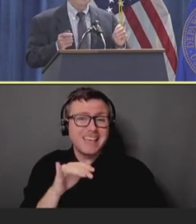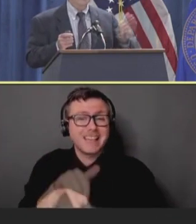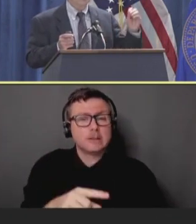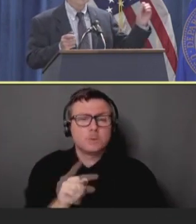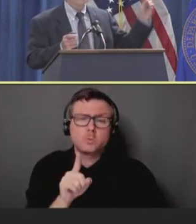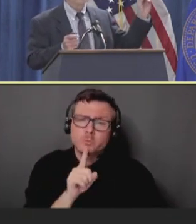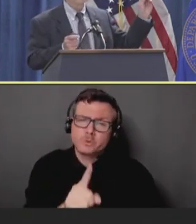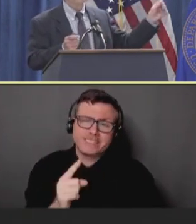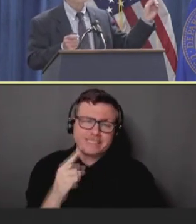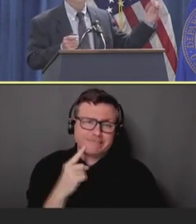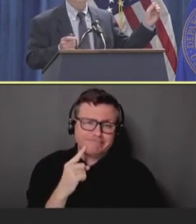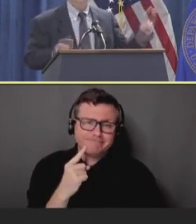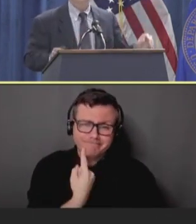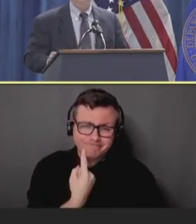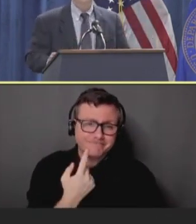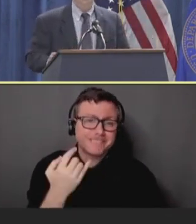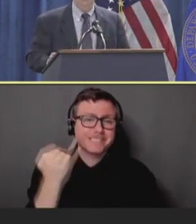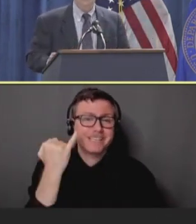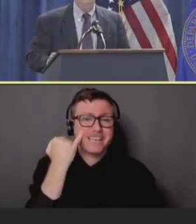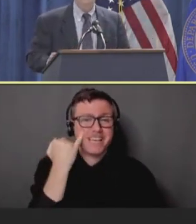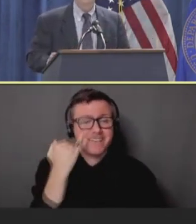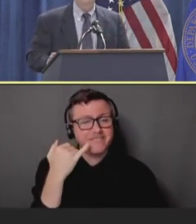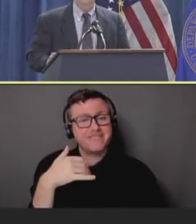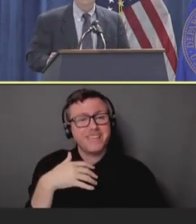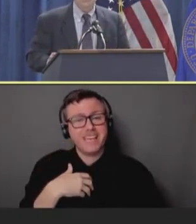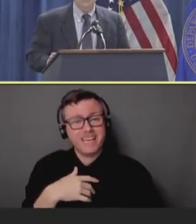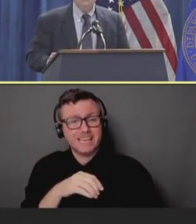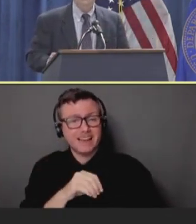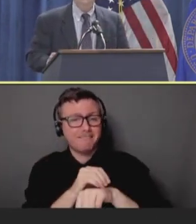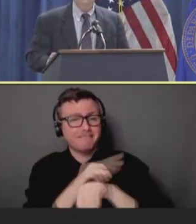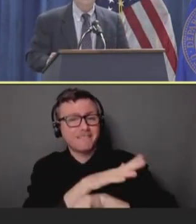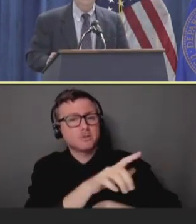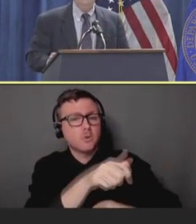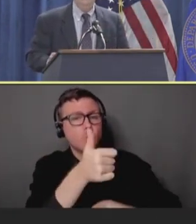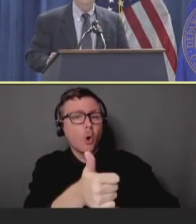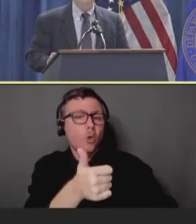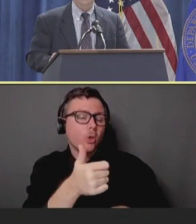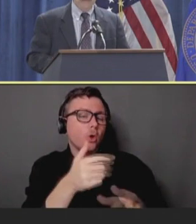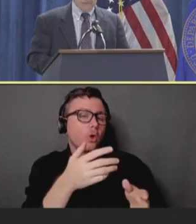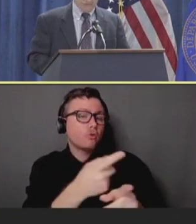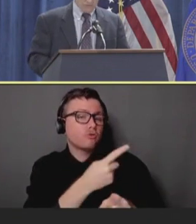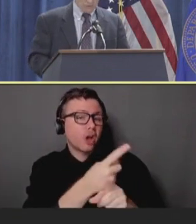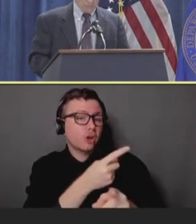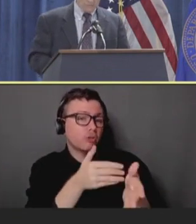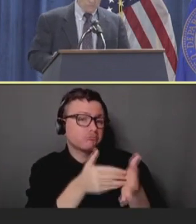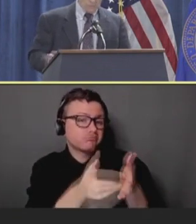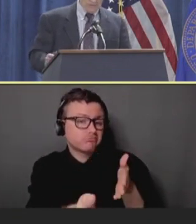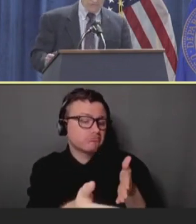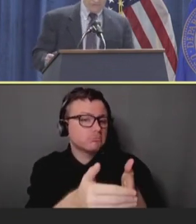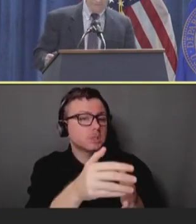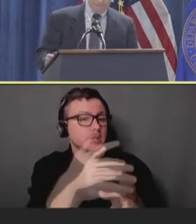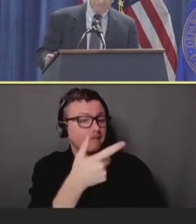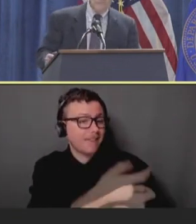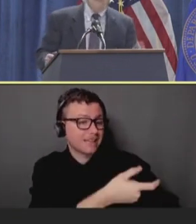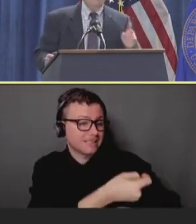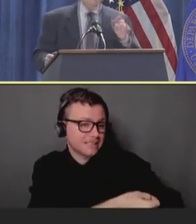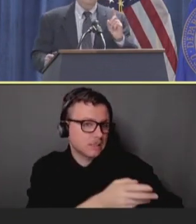And whether it leeches into the other traditional vaccines is an open question.